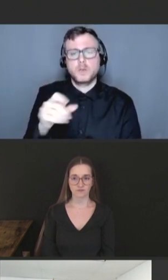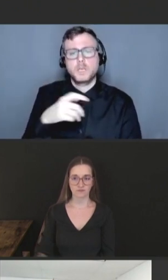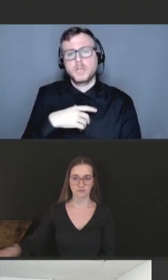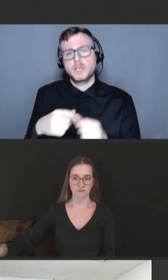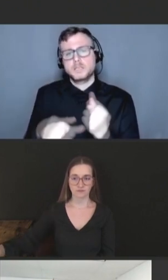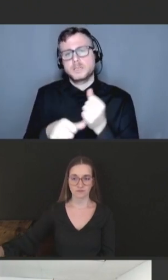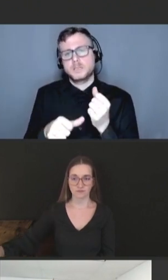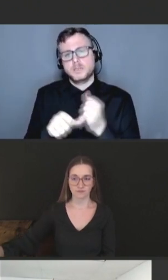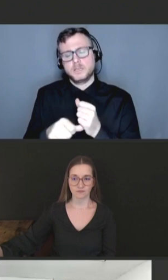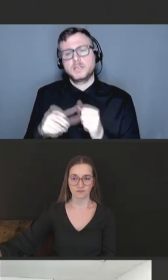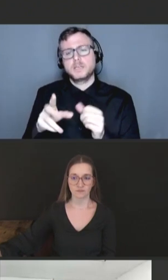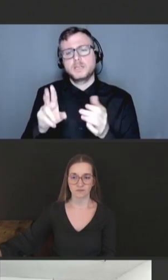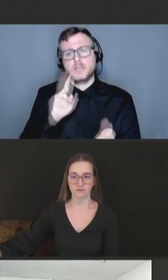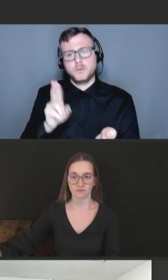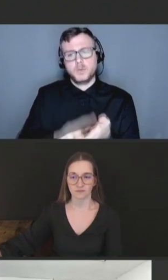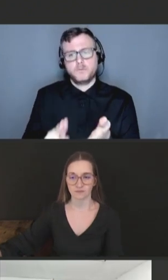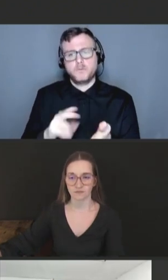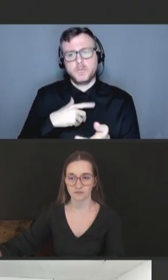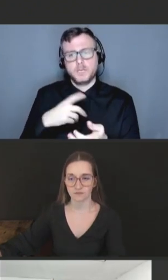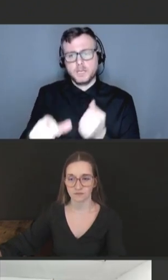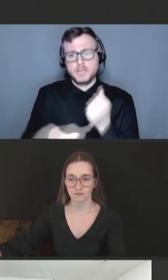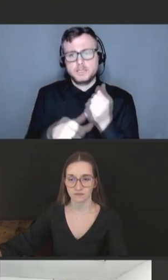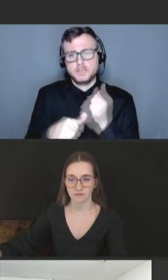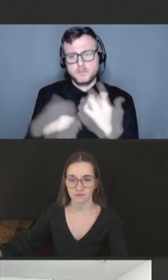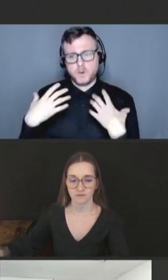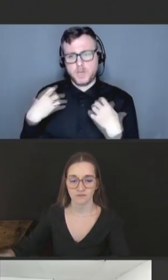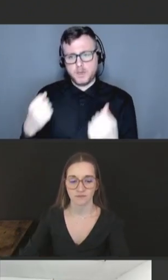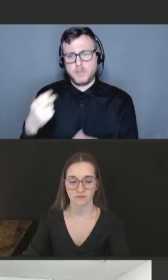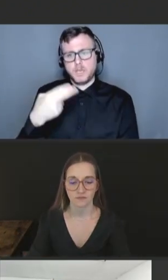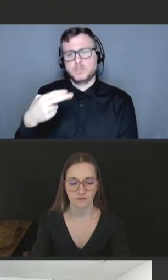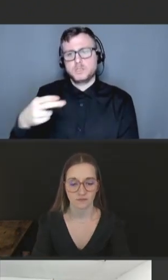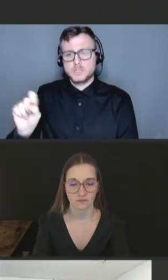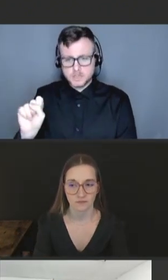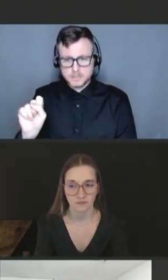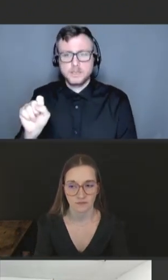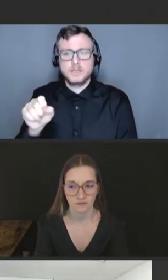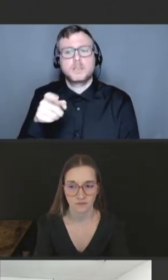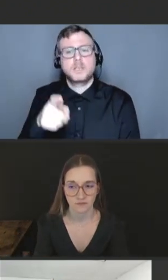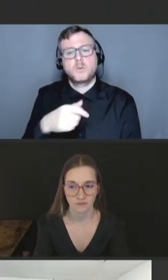Medicine in the Office of the Assistant Secretary for Health at HHS. He'll provide an overview of